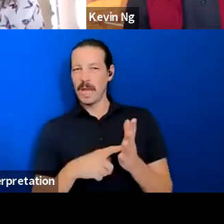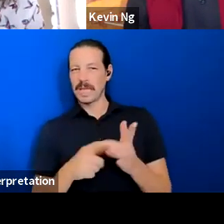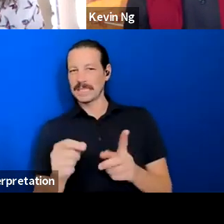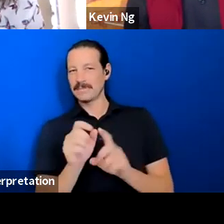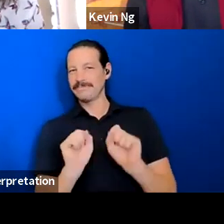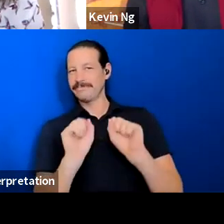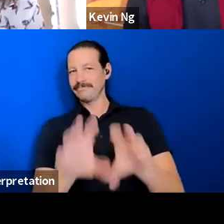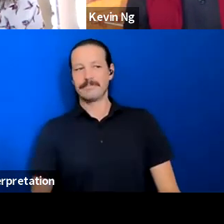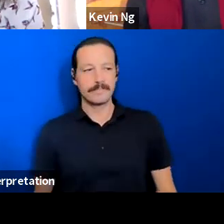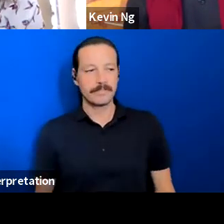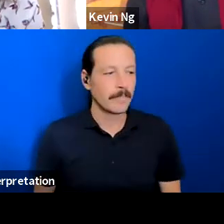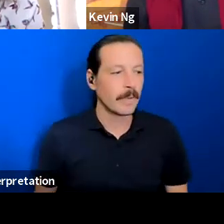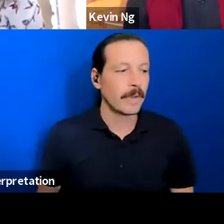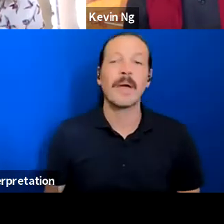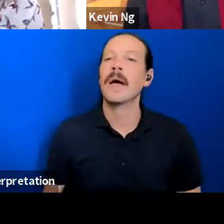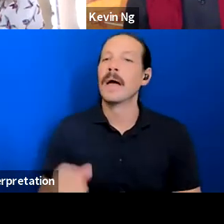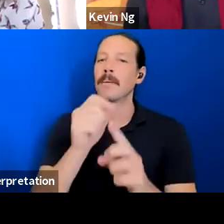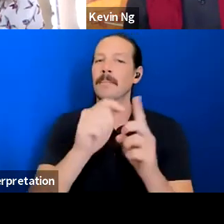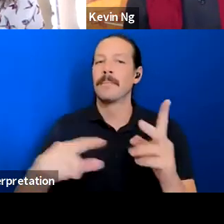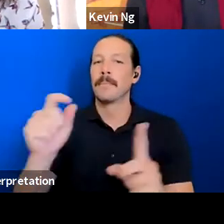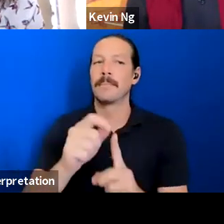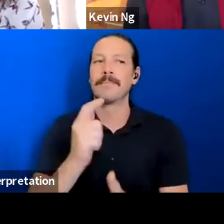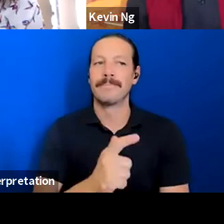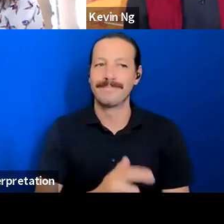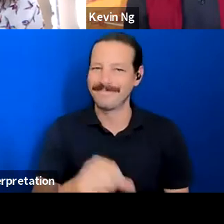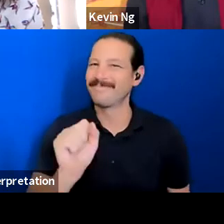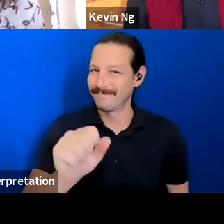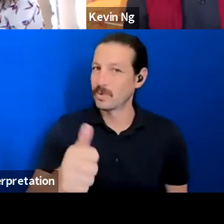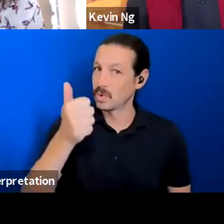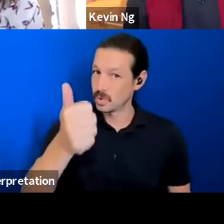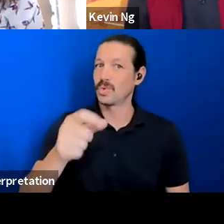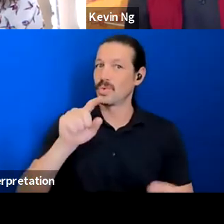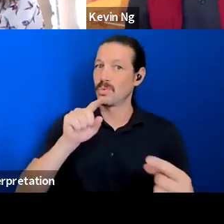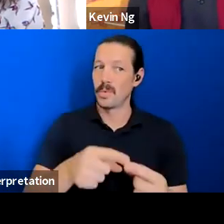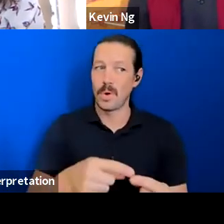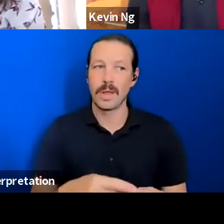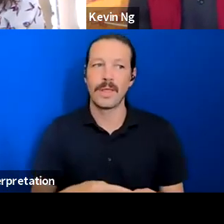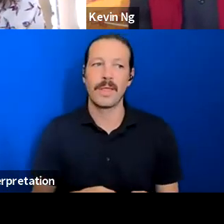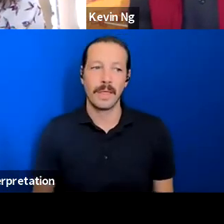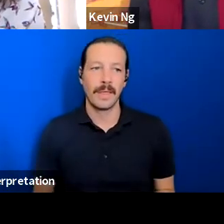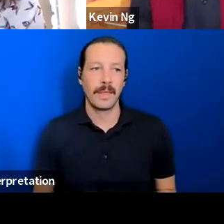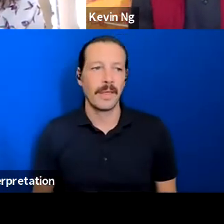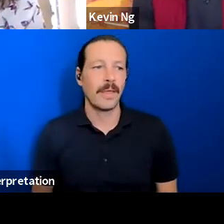because our team when we're supporting peers through that scoring process we spend a lot of